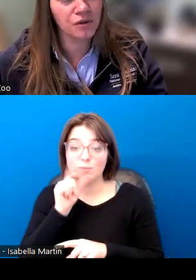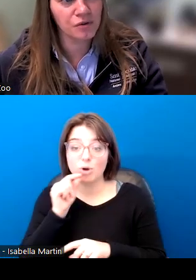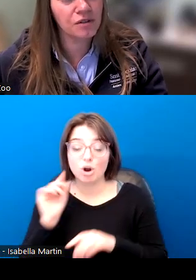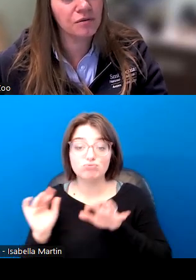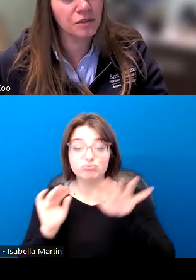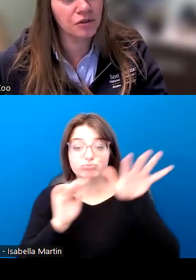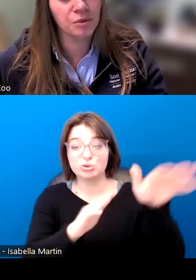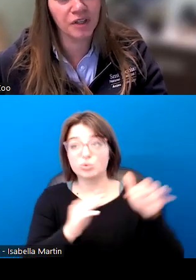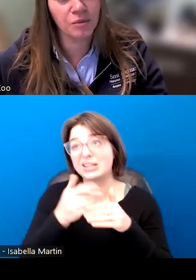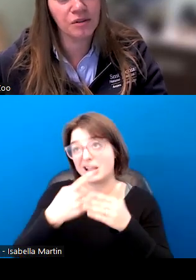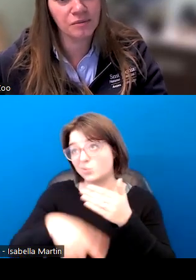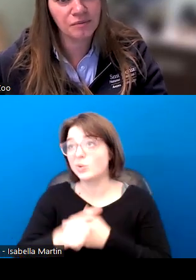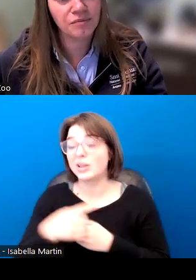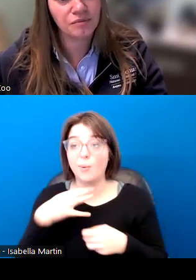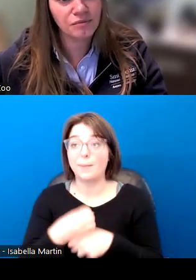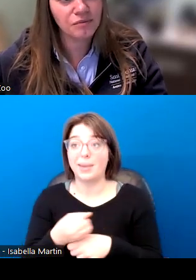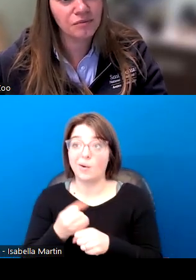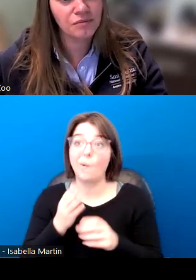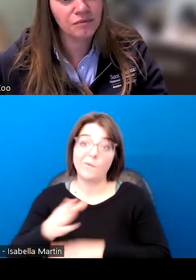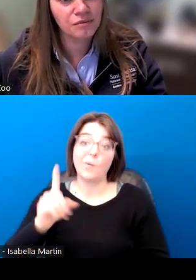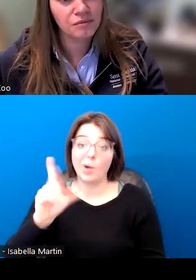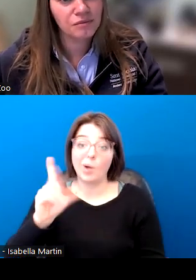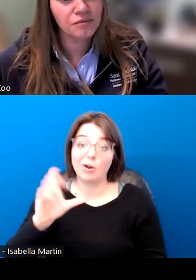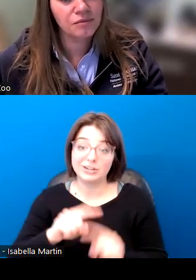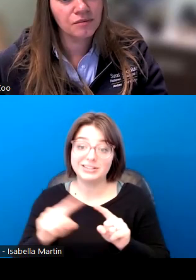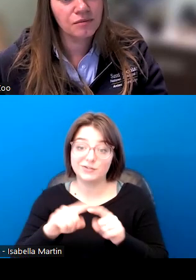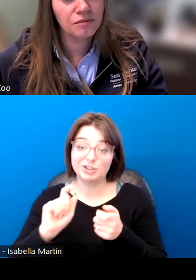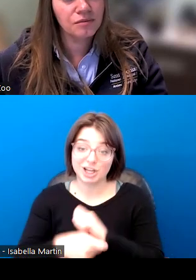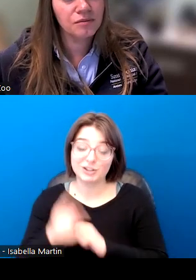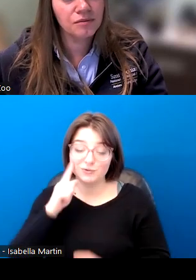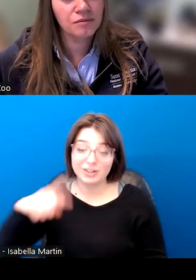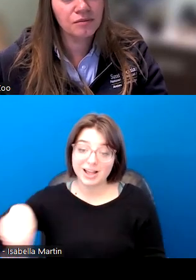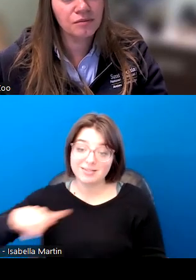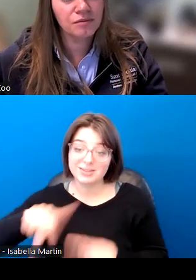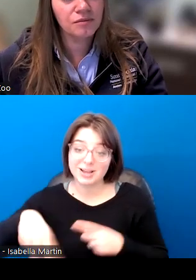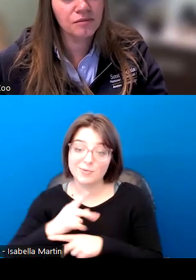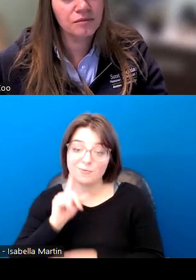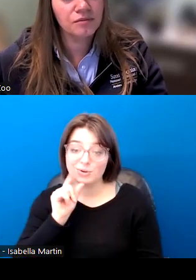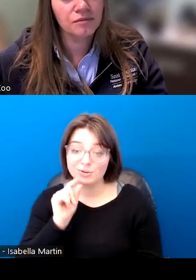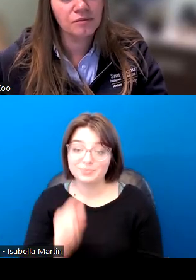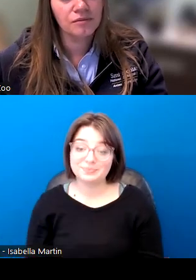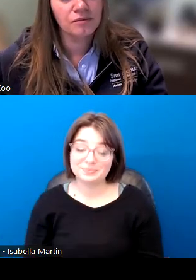for those those groups of animals. >>Shellie: Wow, so there's another um problem that you're constantly solving